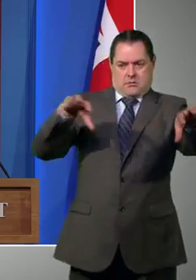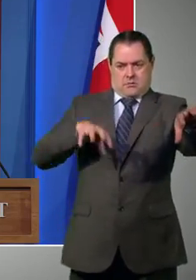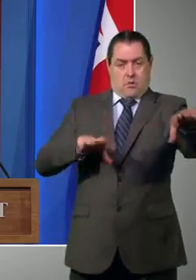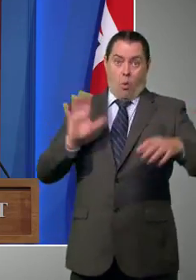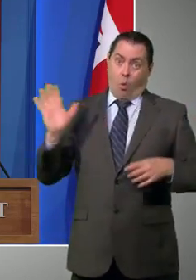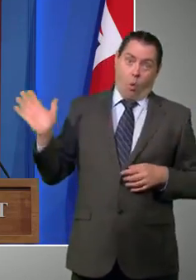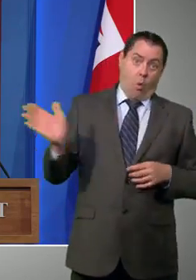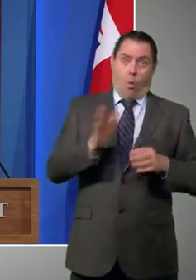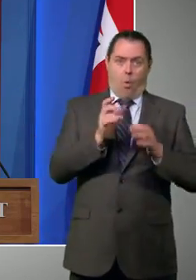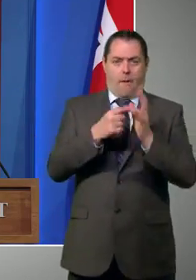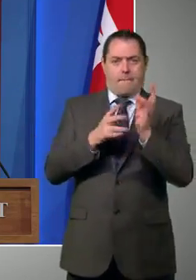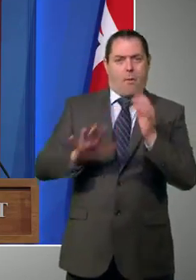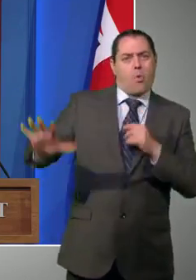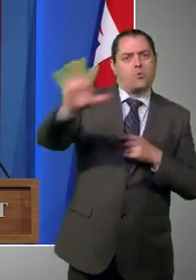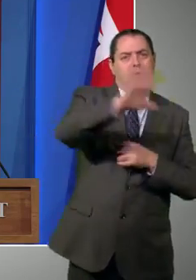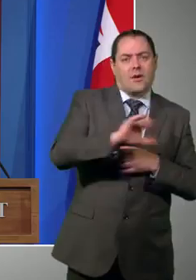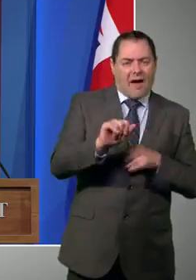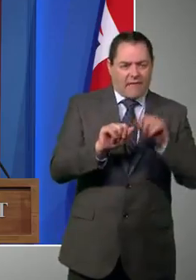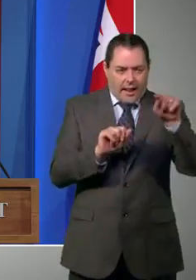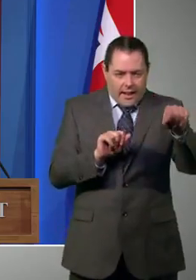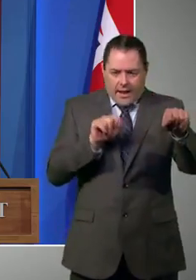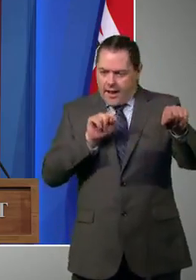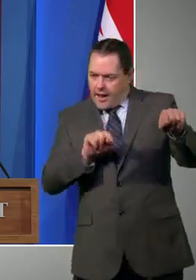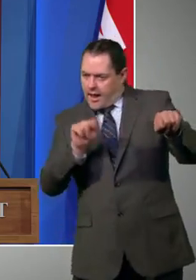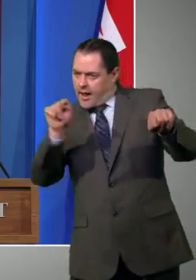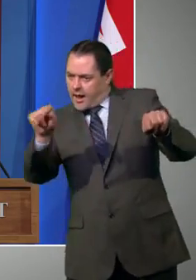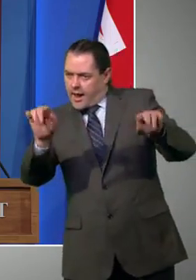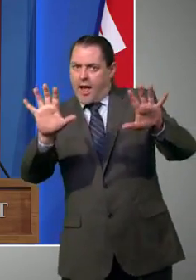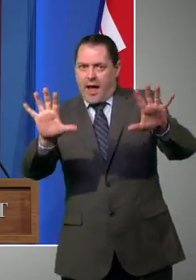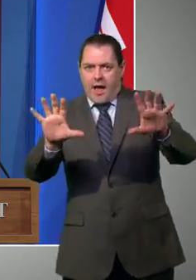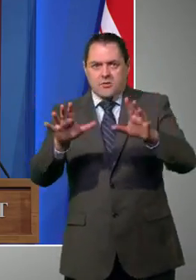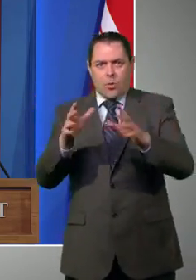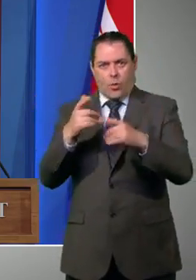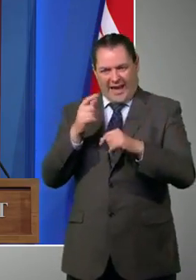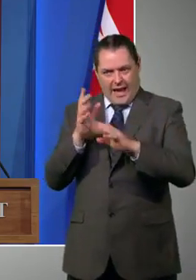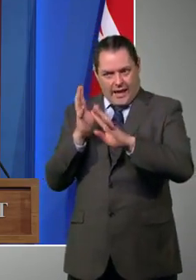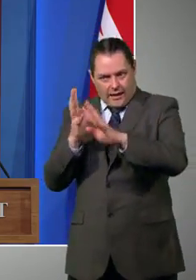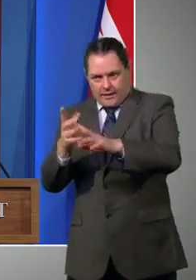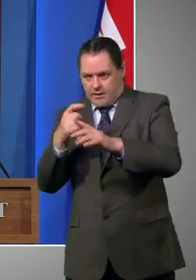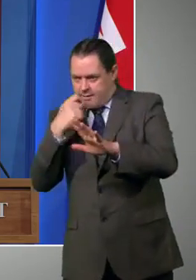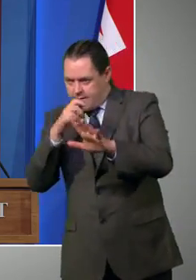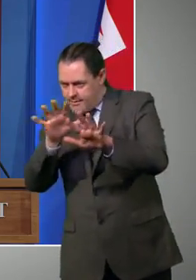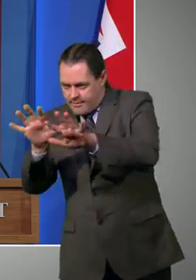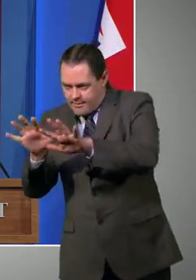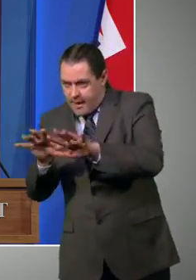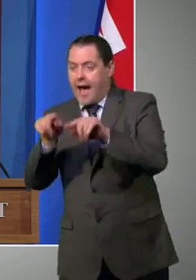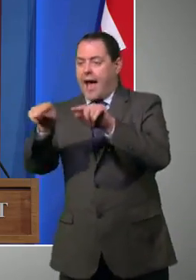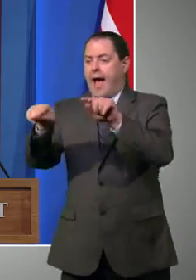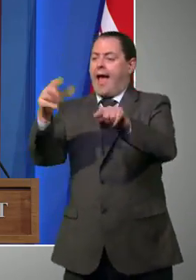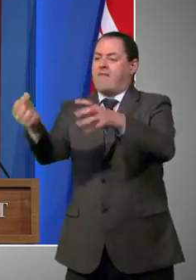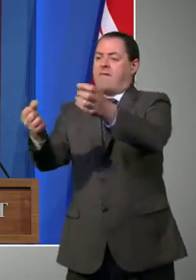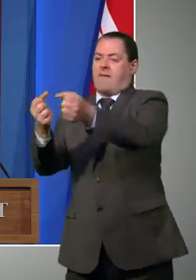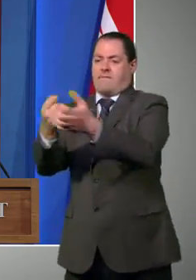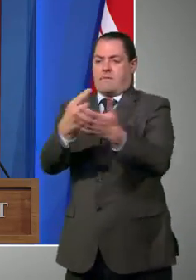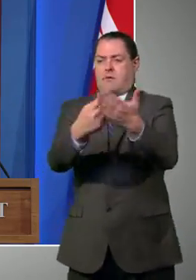and put in support in those areas II think actually it the way that test and trace are now